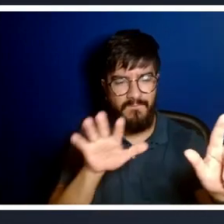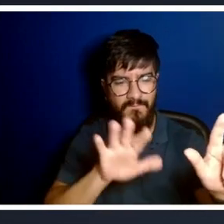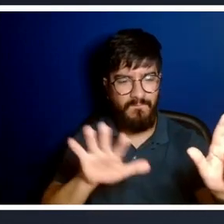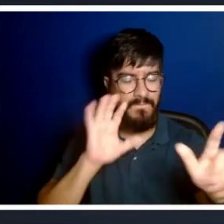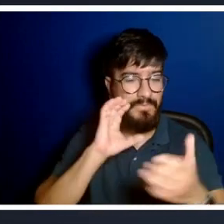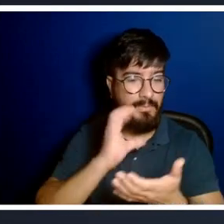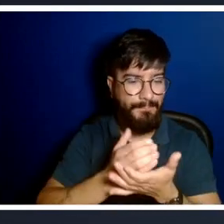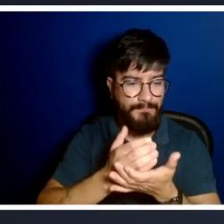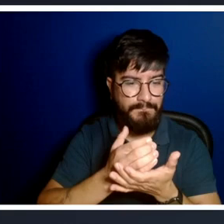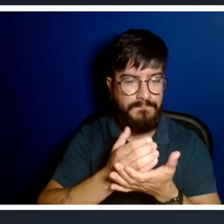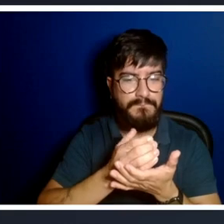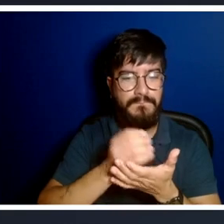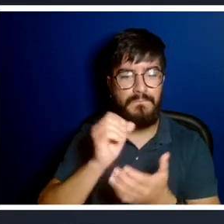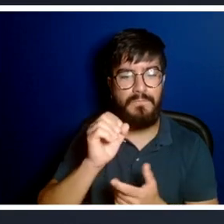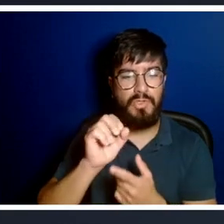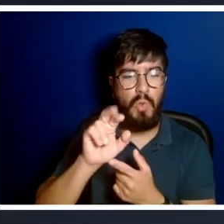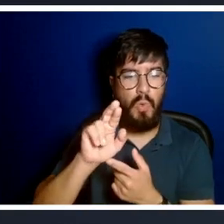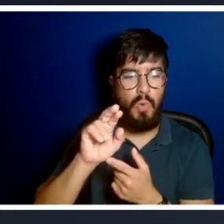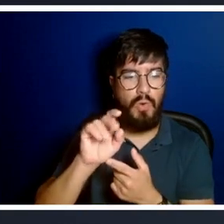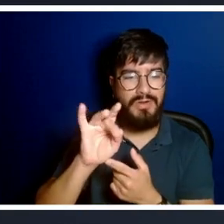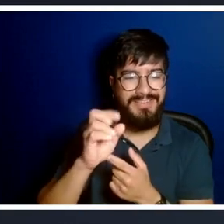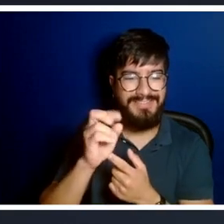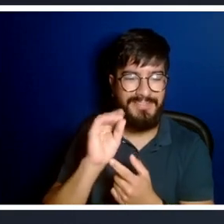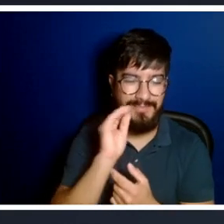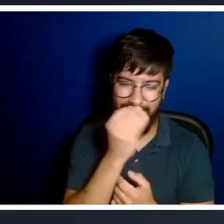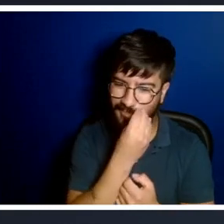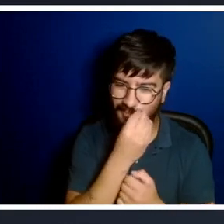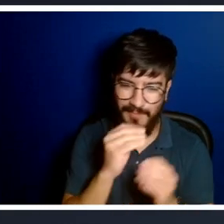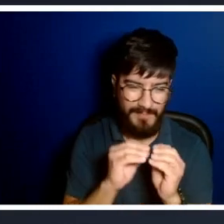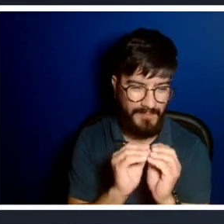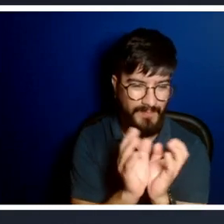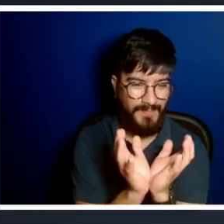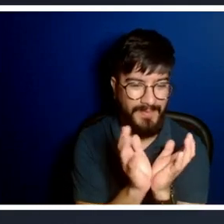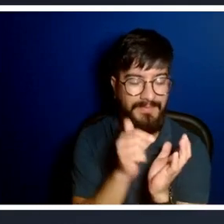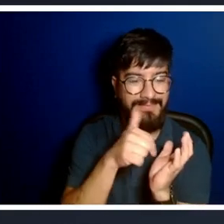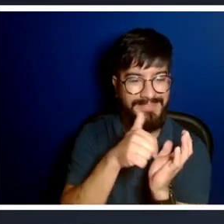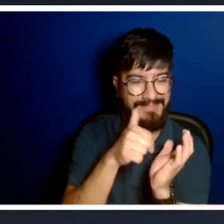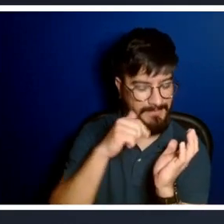experts leading hands on demonstration of orchid anatomy, something which I know nothing about,